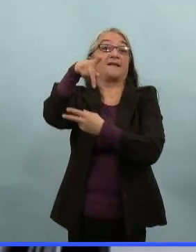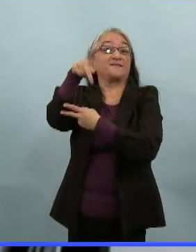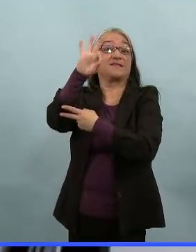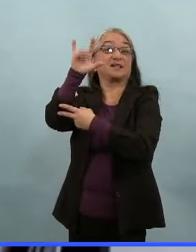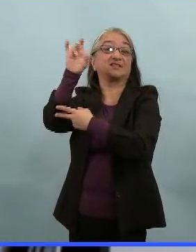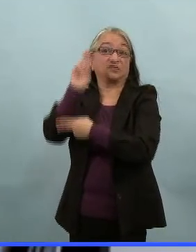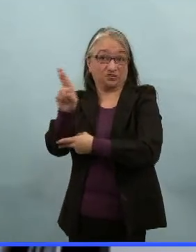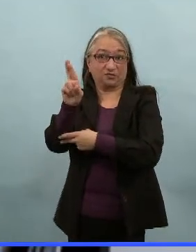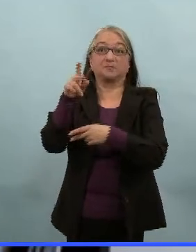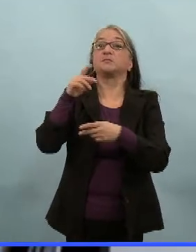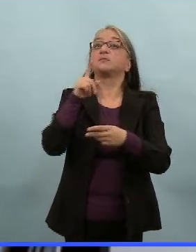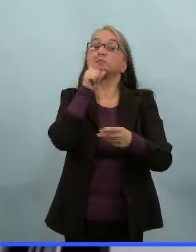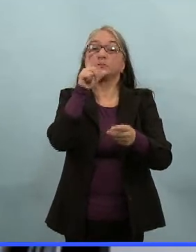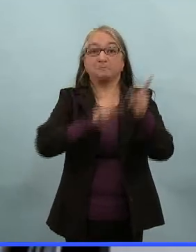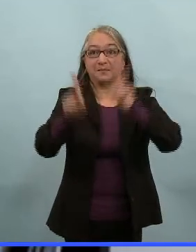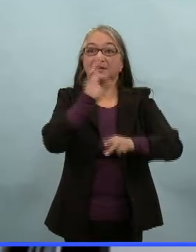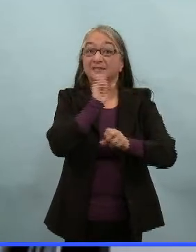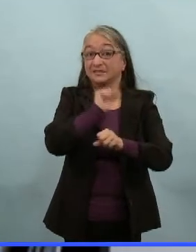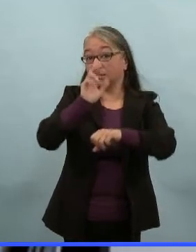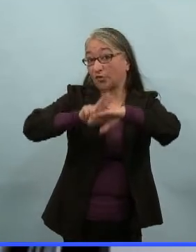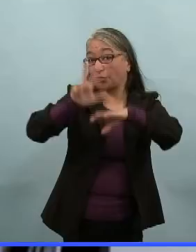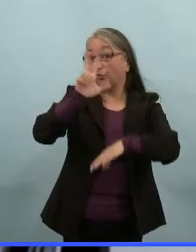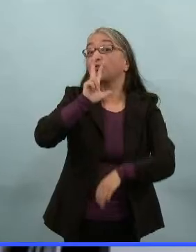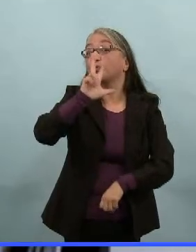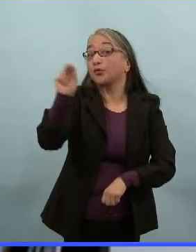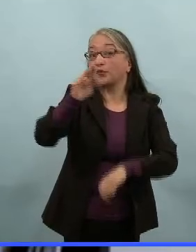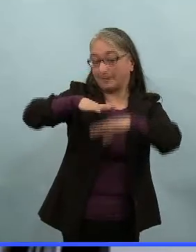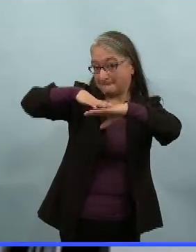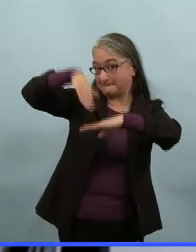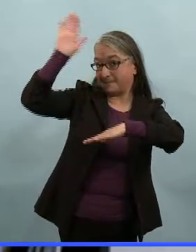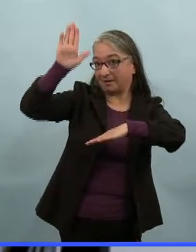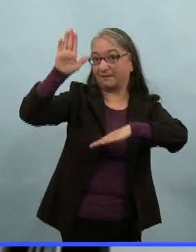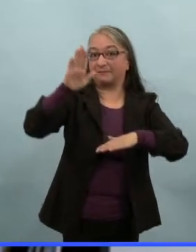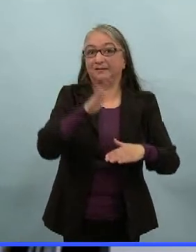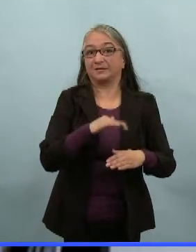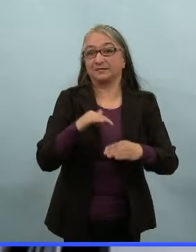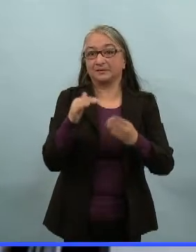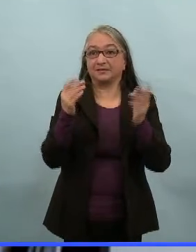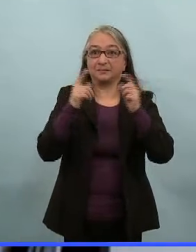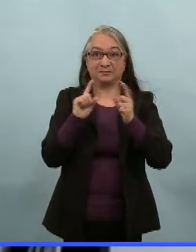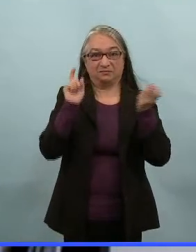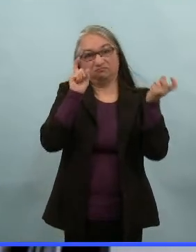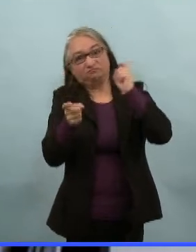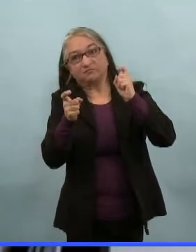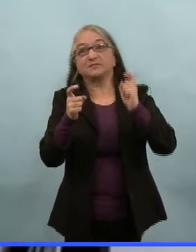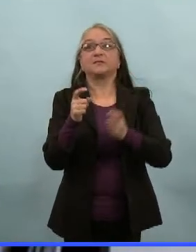the reason for this shift is quite simply that we don't have enough pfizer and will not be receiving